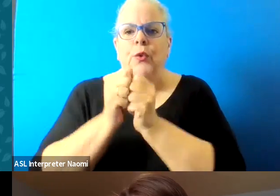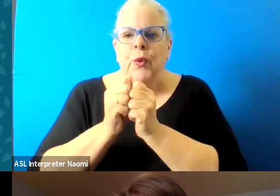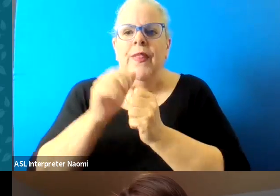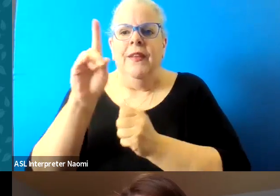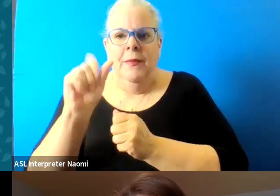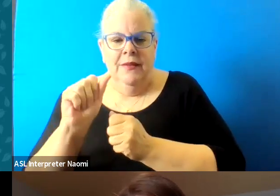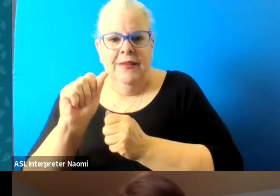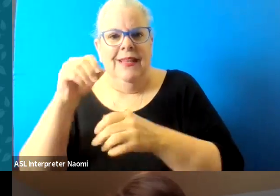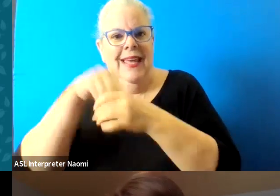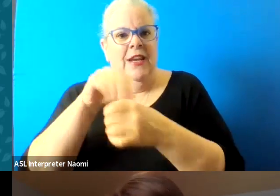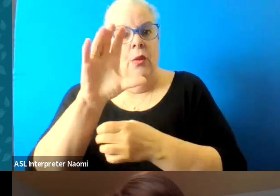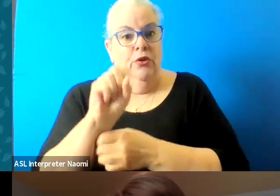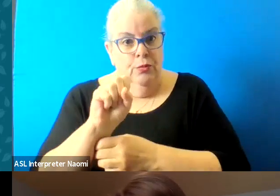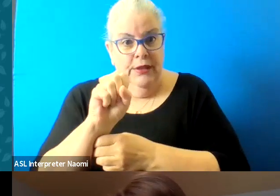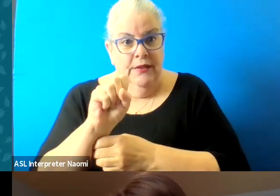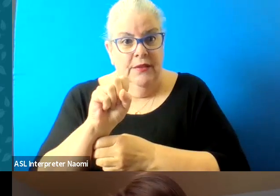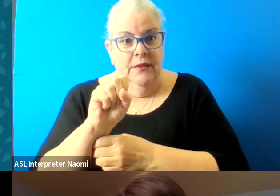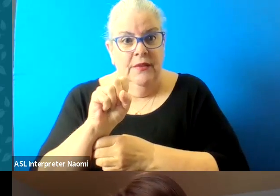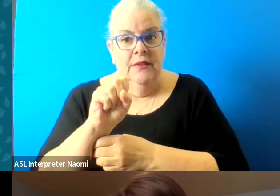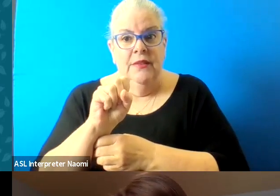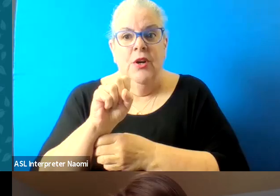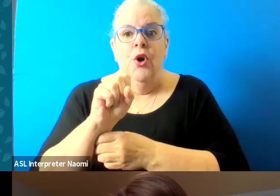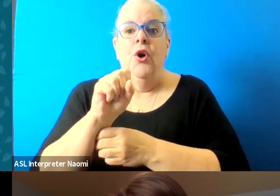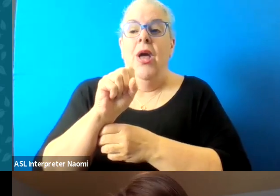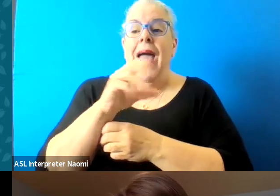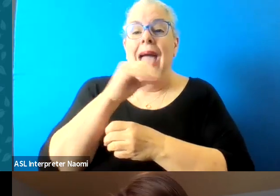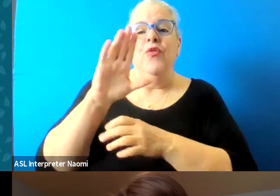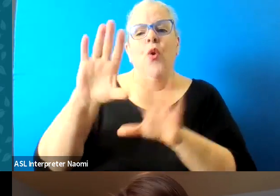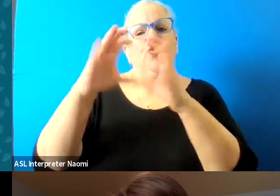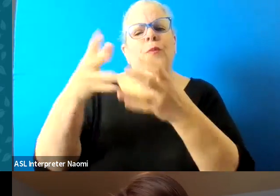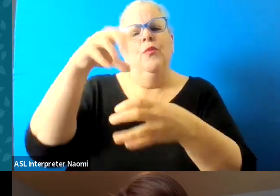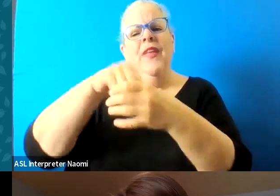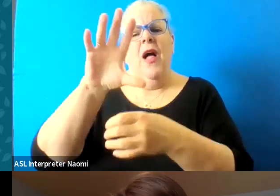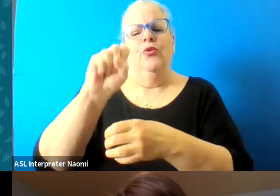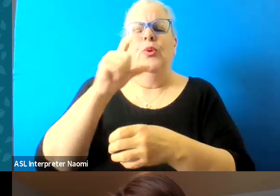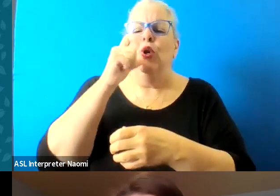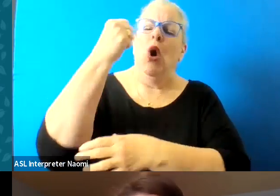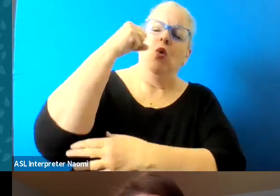in Colorado Springs and the resistance to change from some community members.